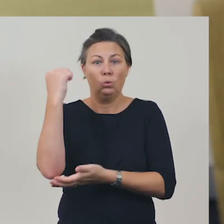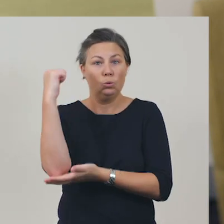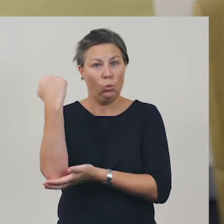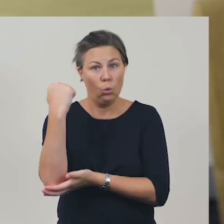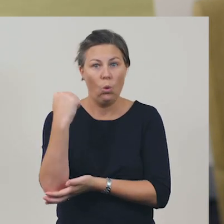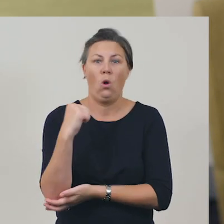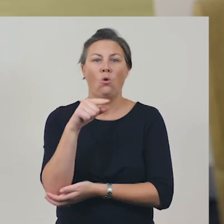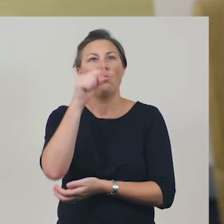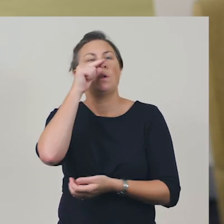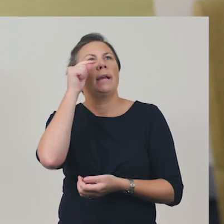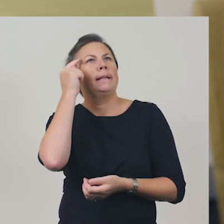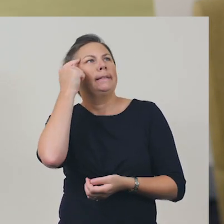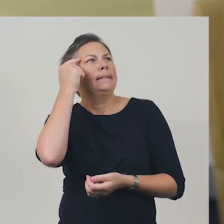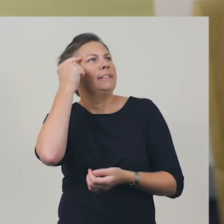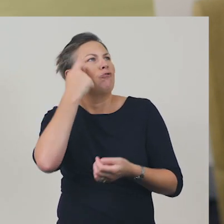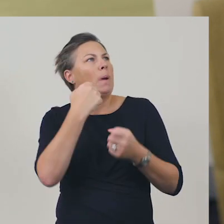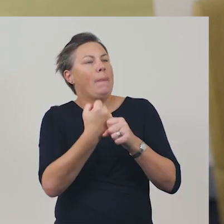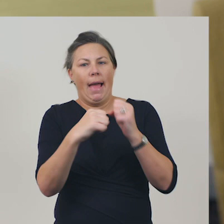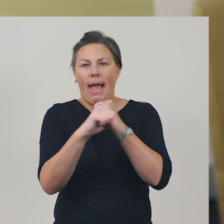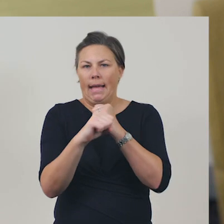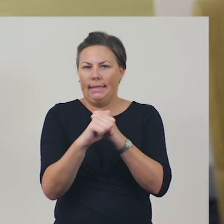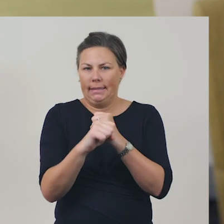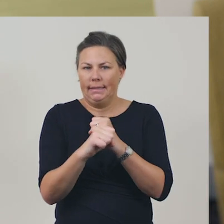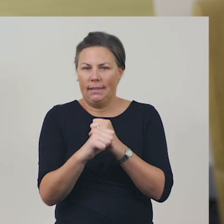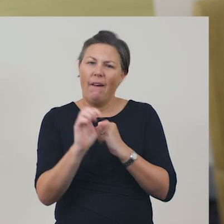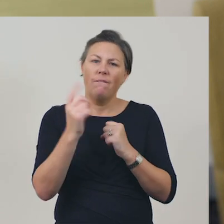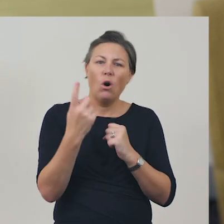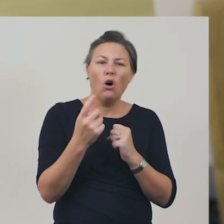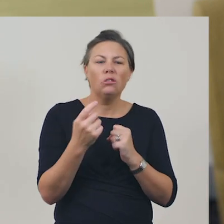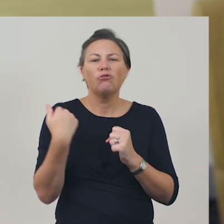Remember to start with some basic sentences like we did together today,